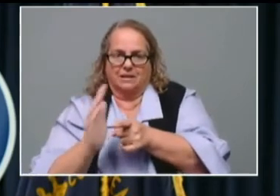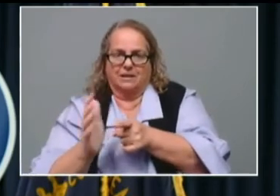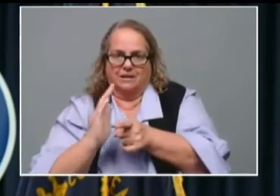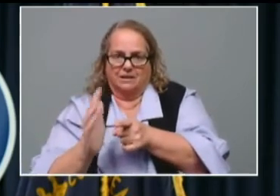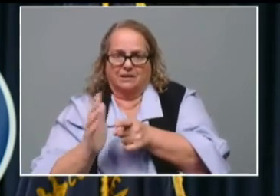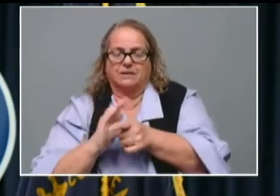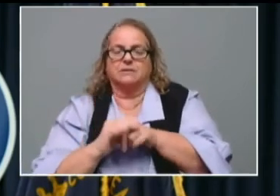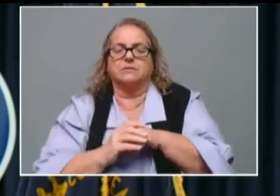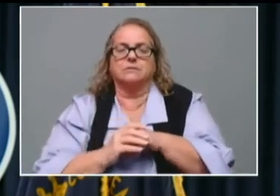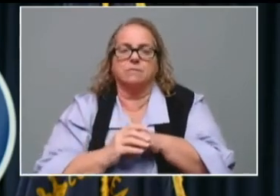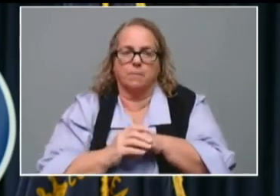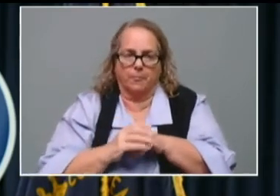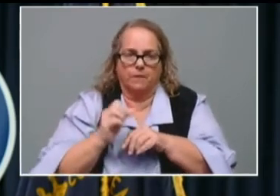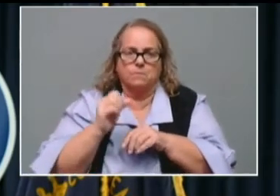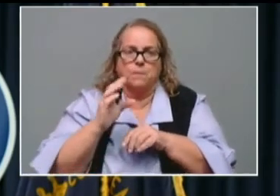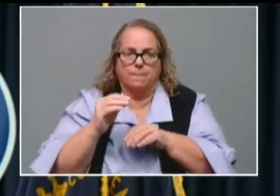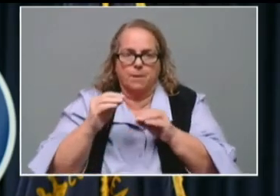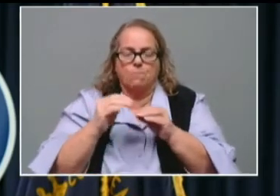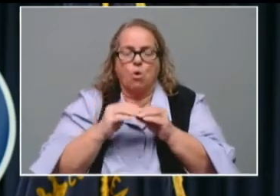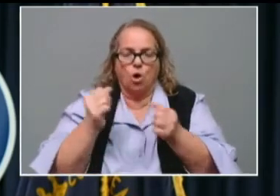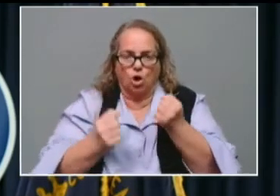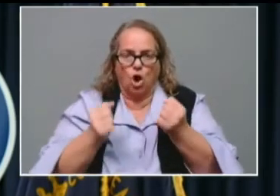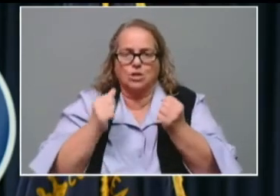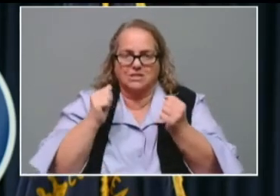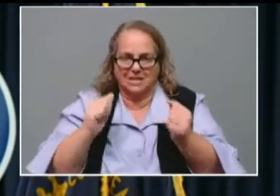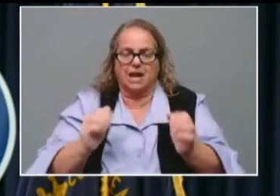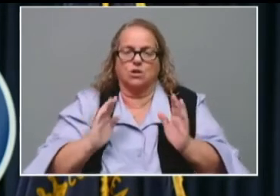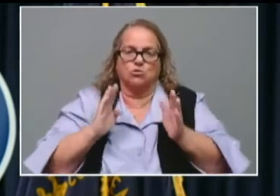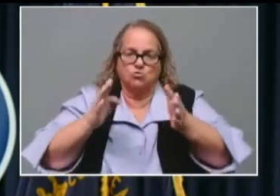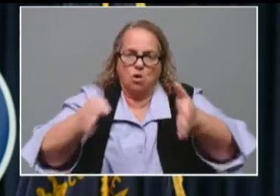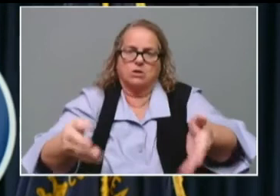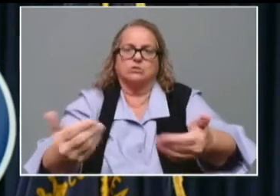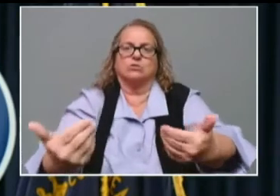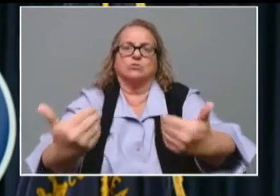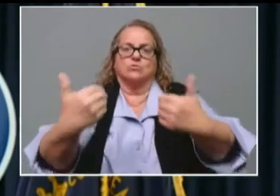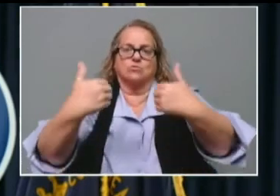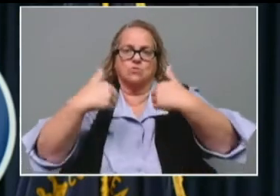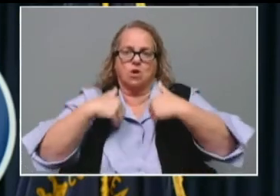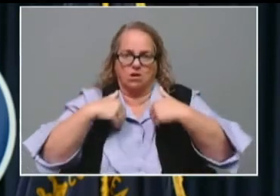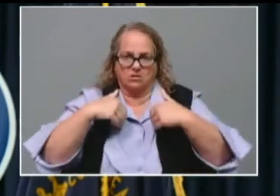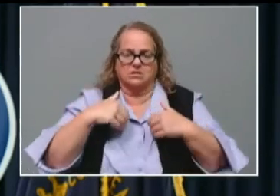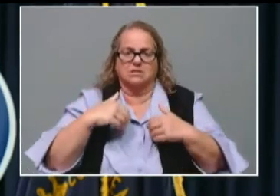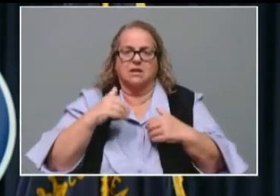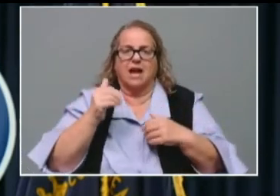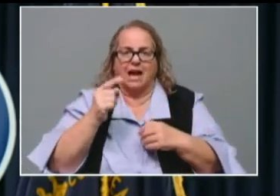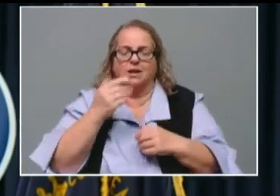but more, more vehicles to be able to move through it at at a good pace um